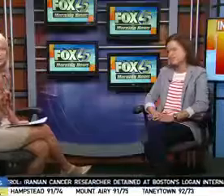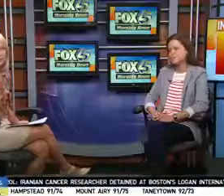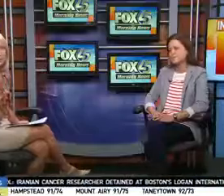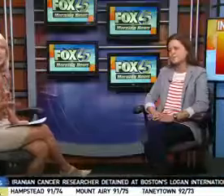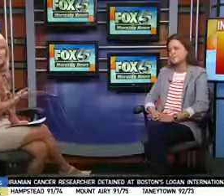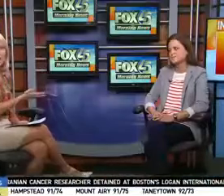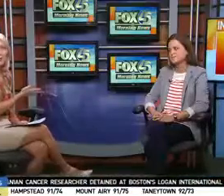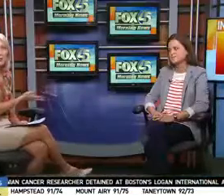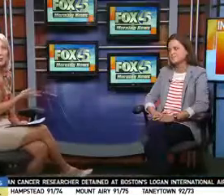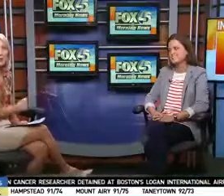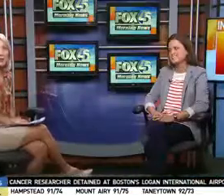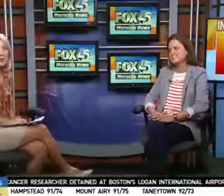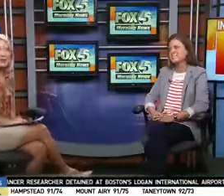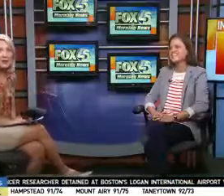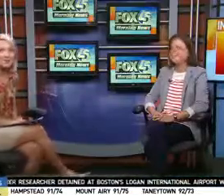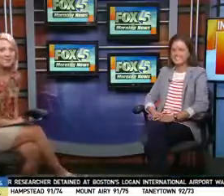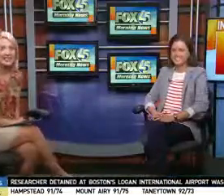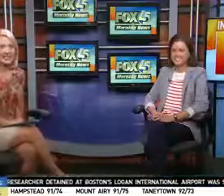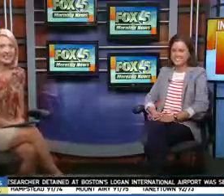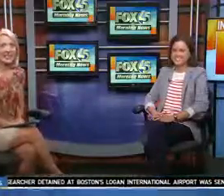And of course, if you guys need help, go see them, they're great.